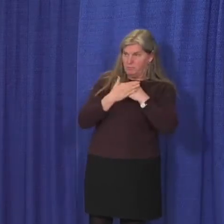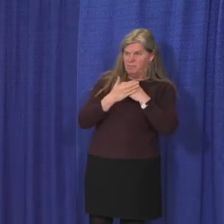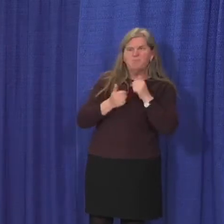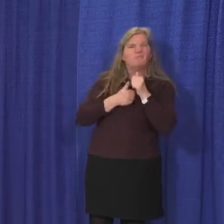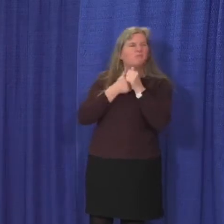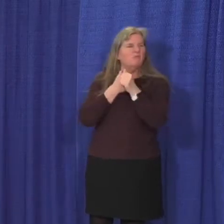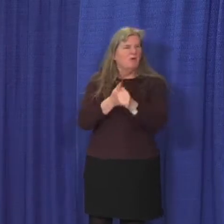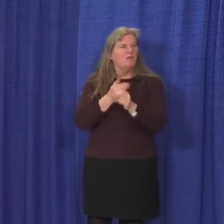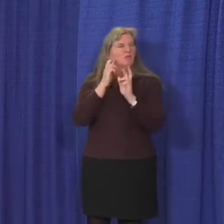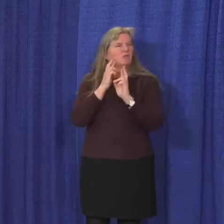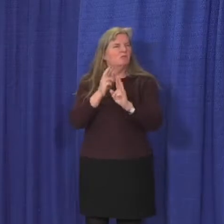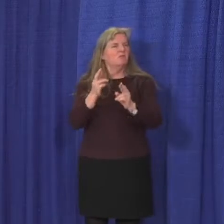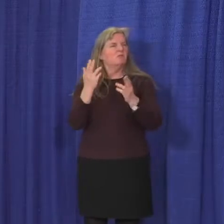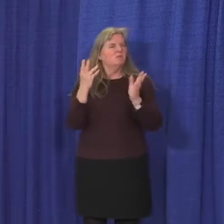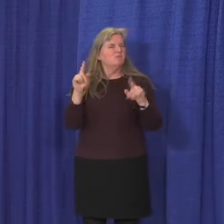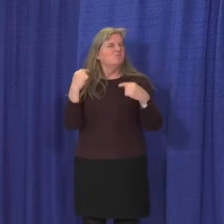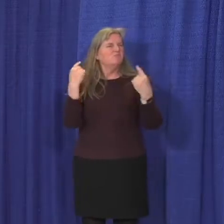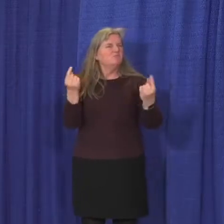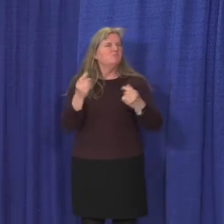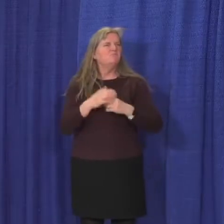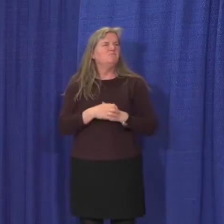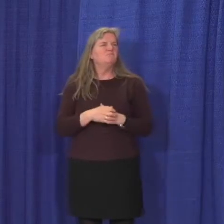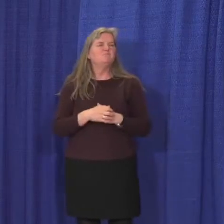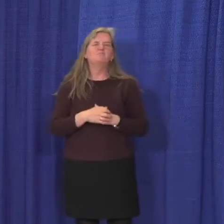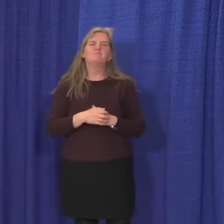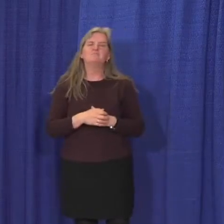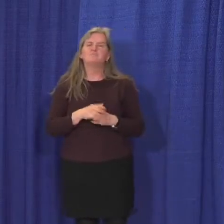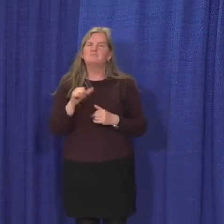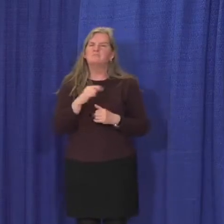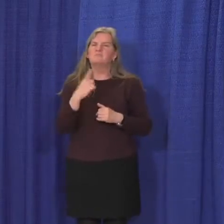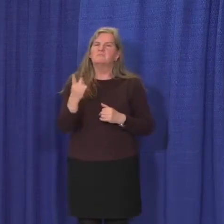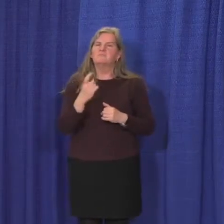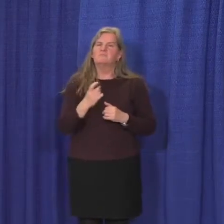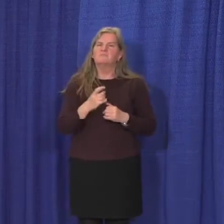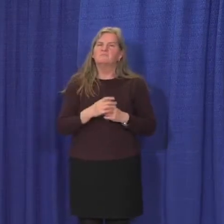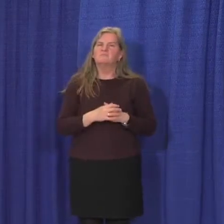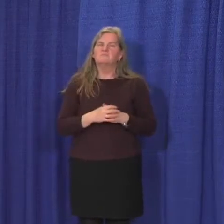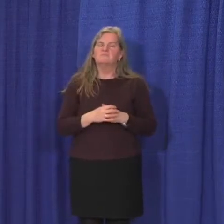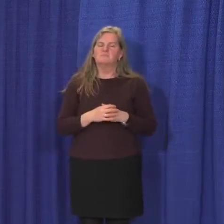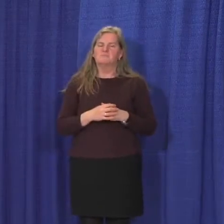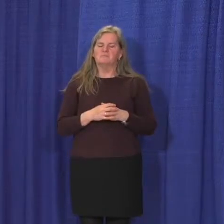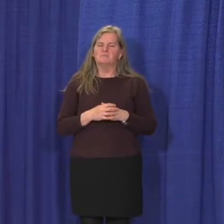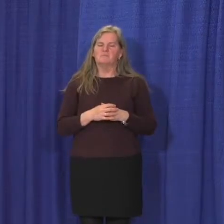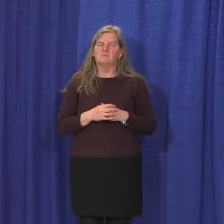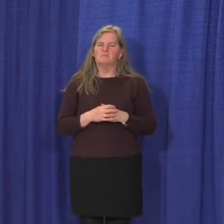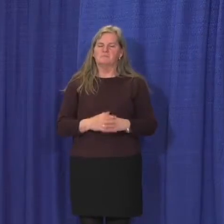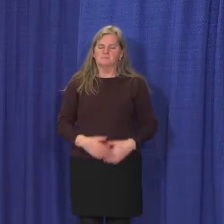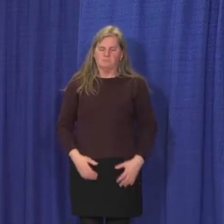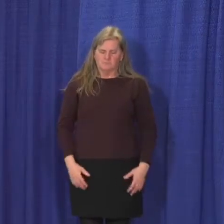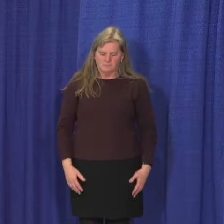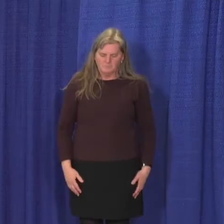most proper way possible. Pat: Do you have a follow-up question?